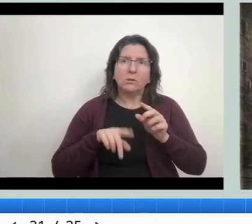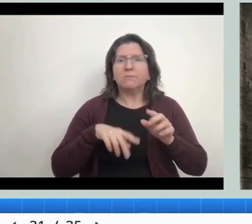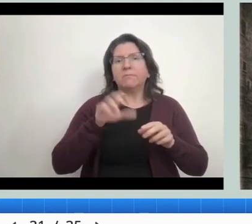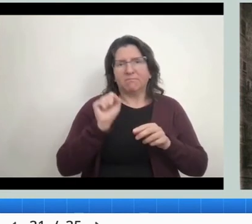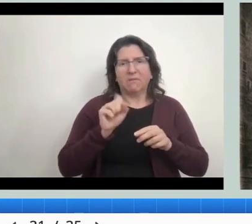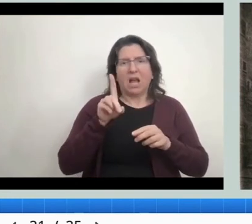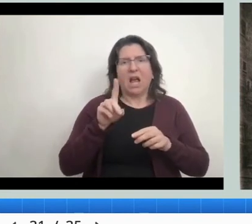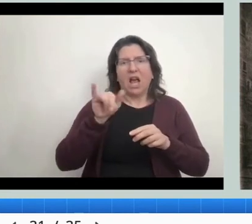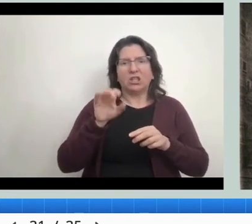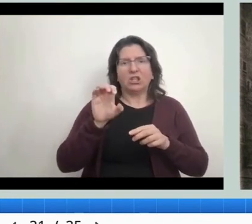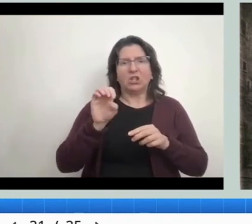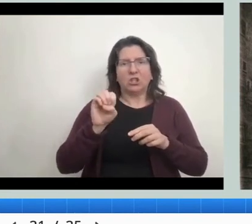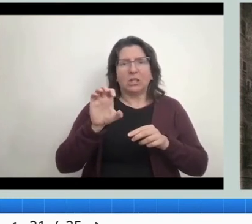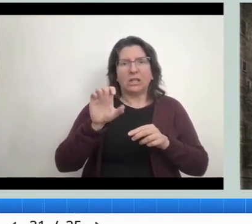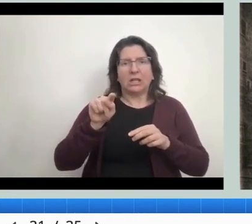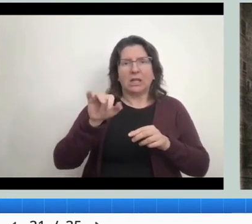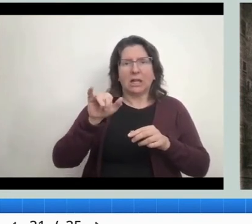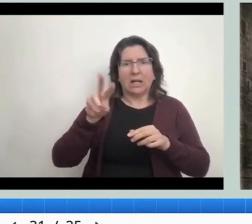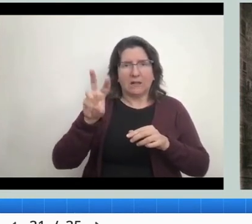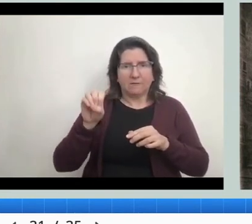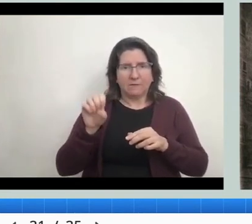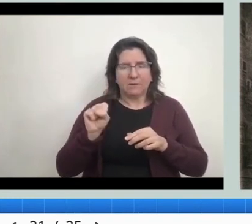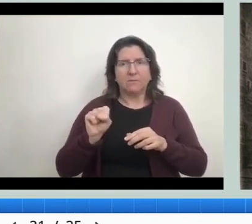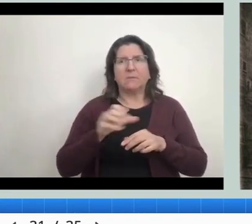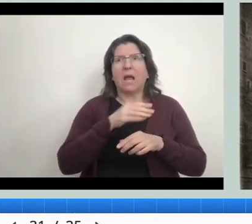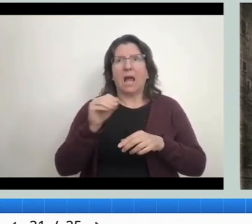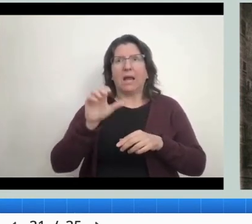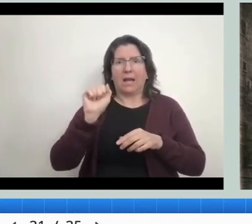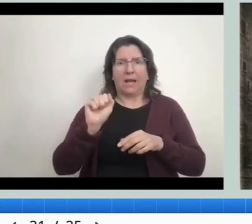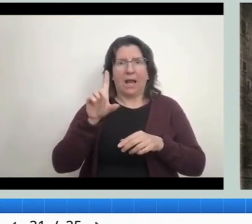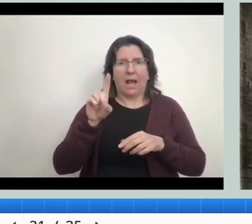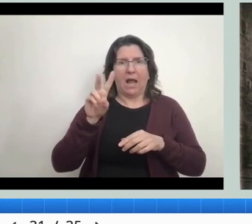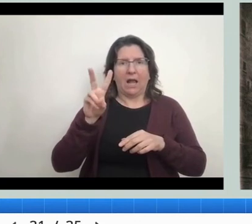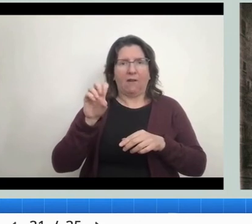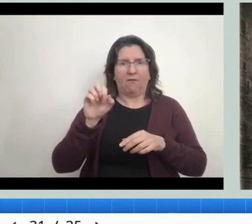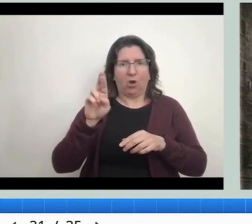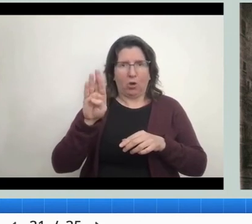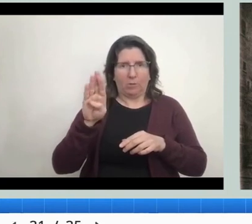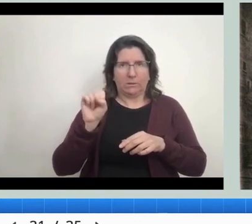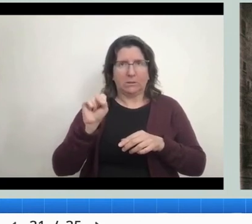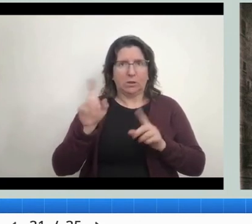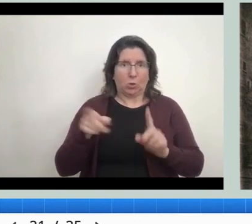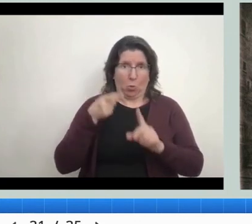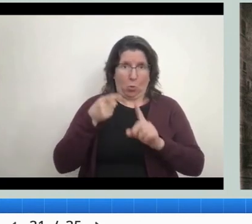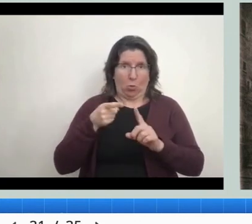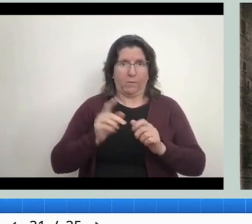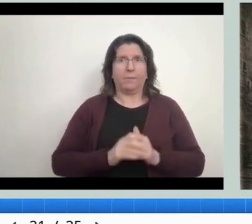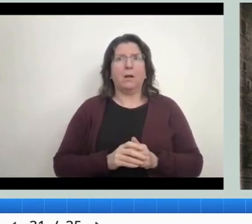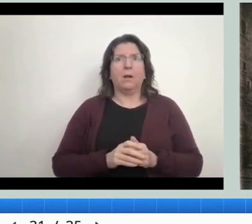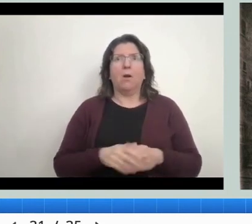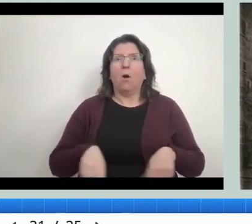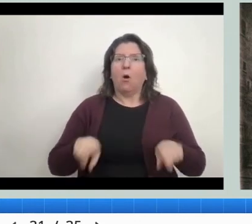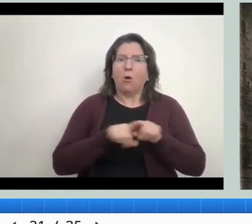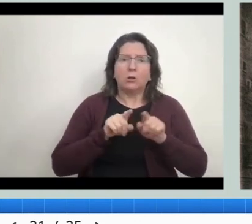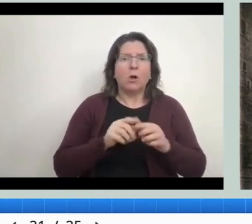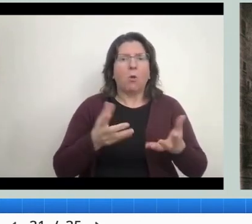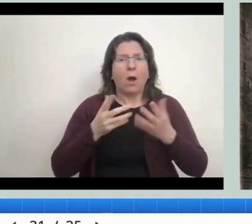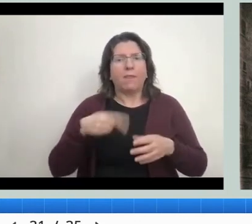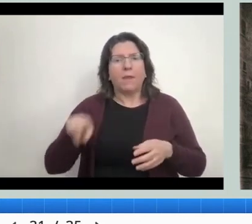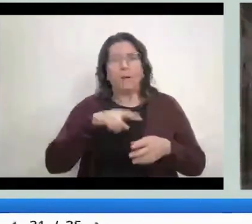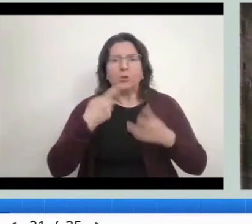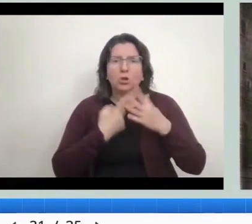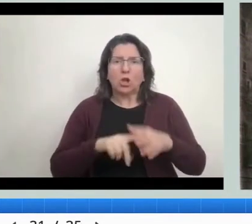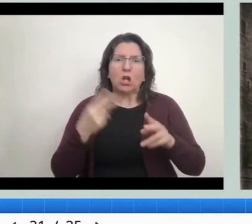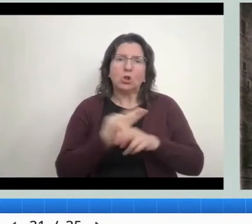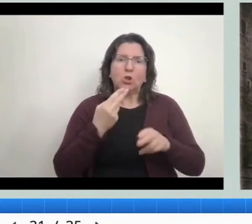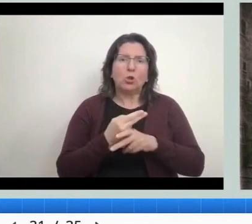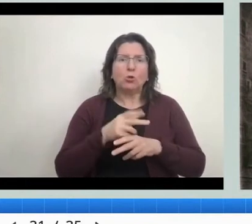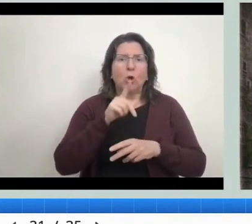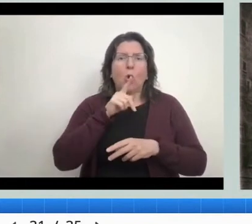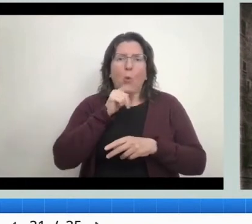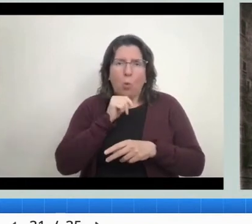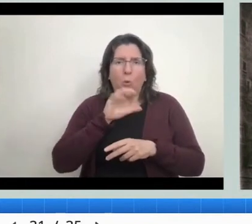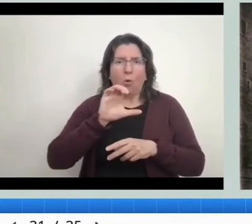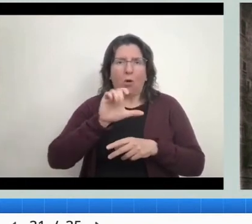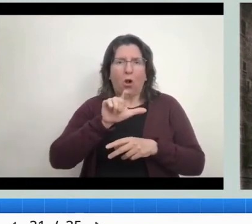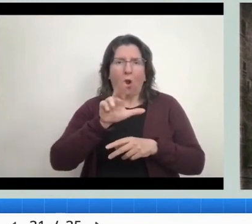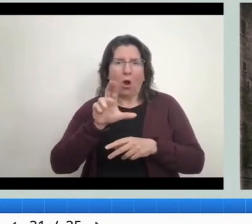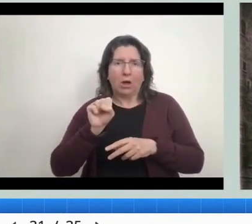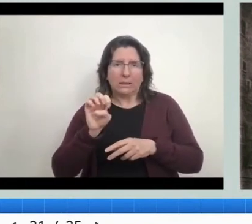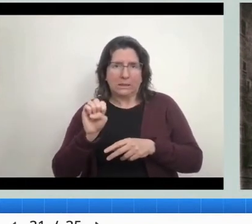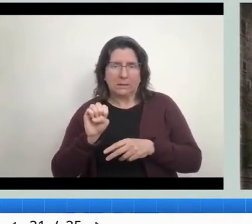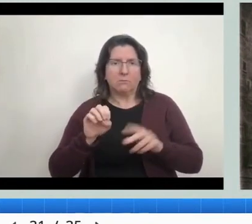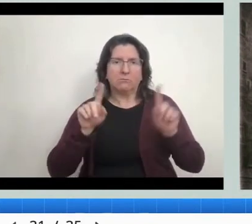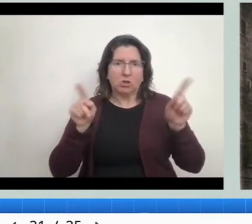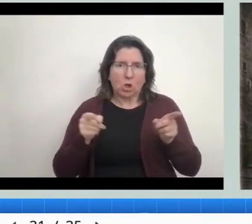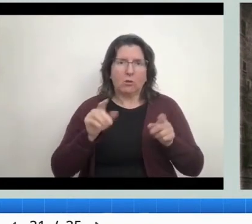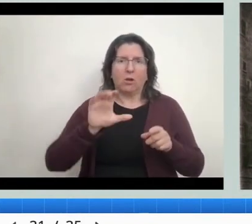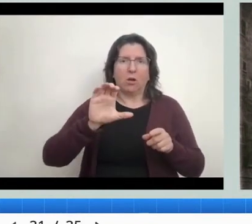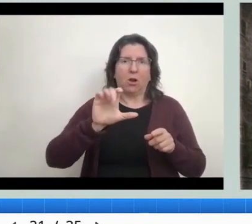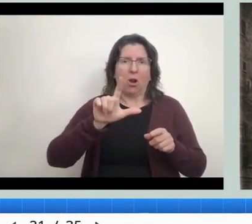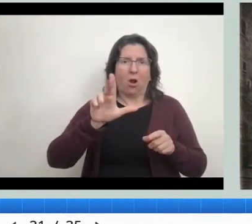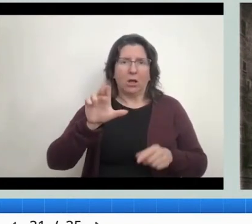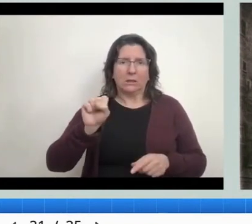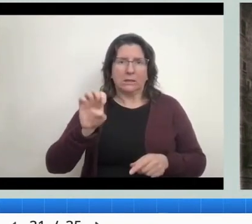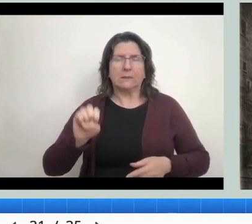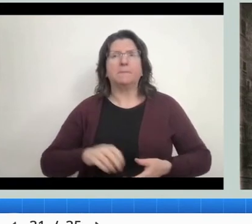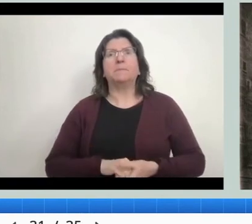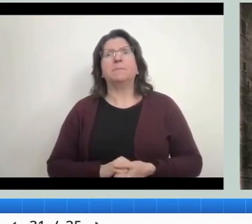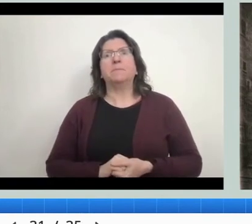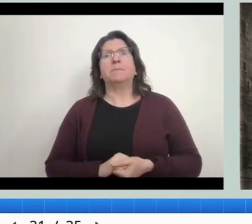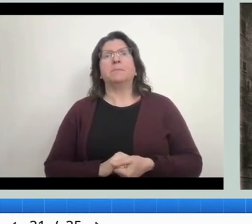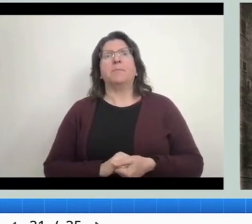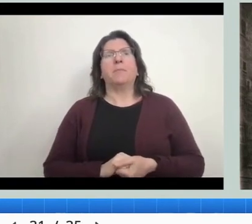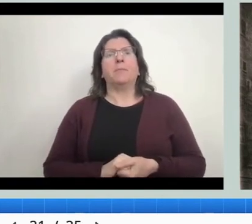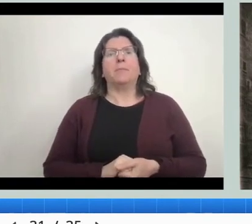adjectives, adverbs, and in this exercise, adding a 'who' clause.